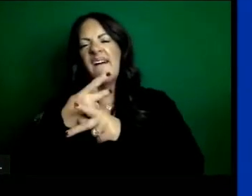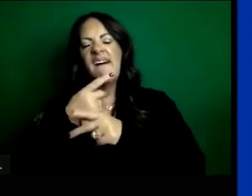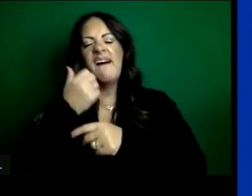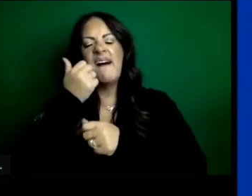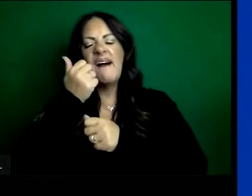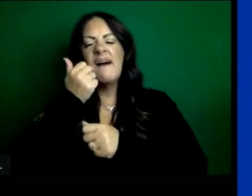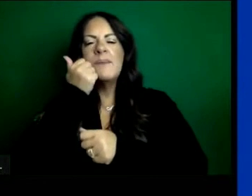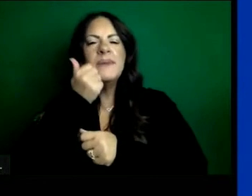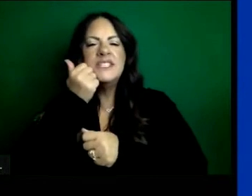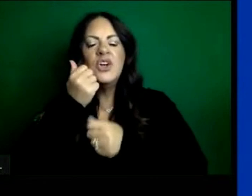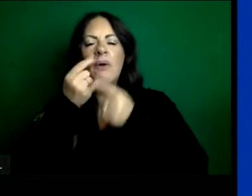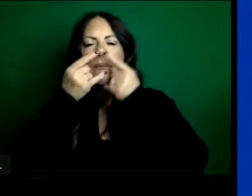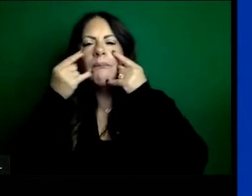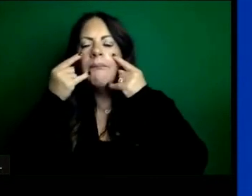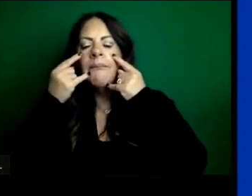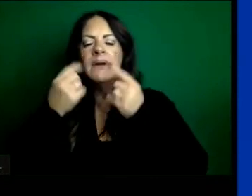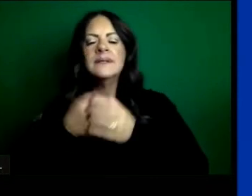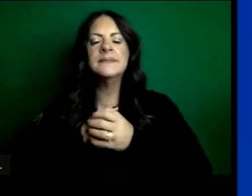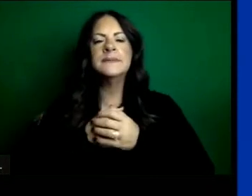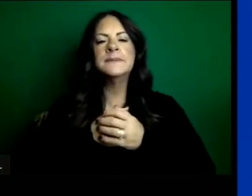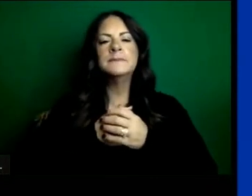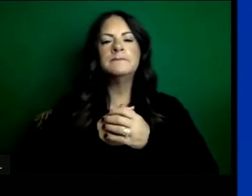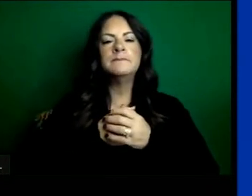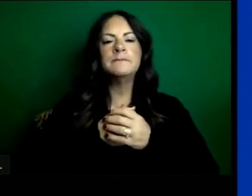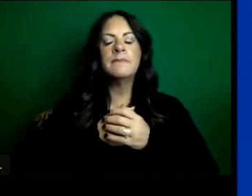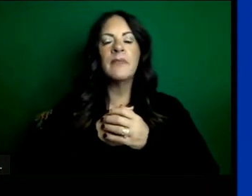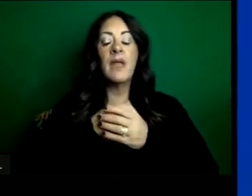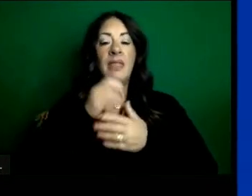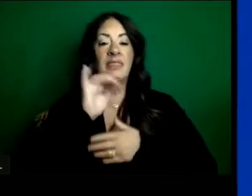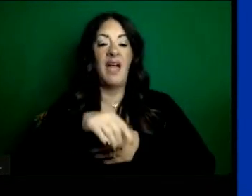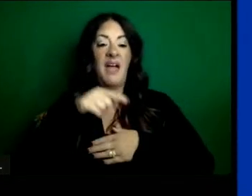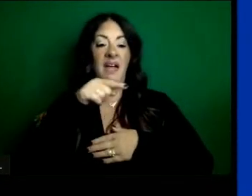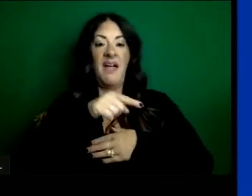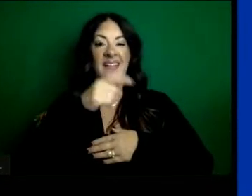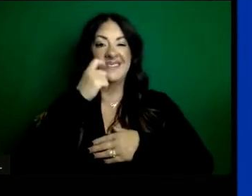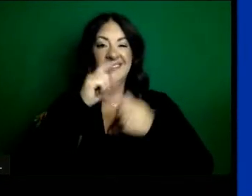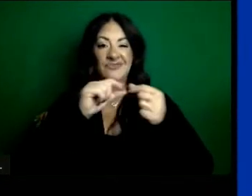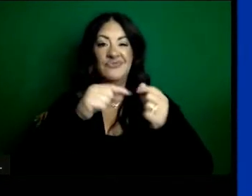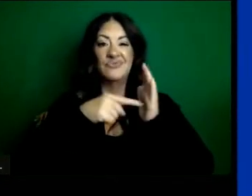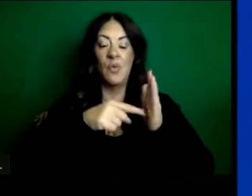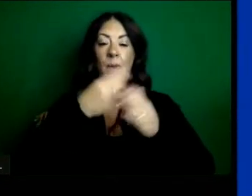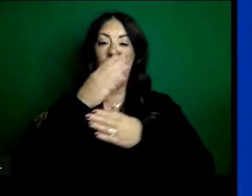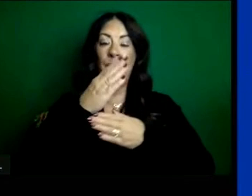THEY ARE A HIGH QUALITY MASK THAT DOES DO MORE OFTEN THAN